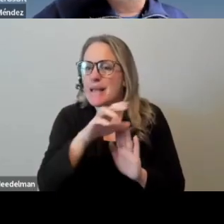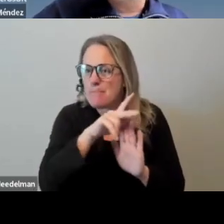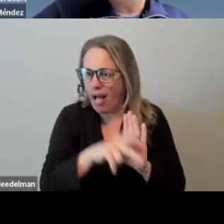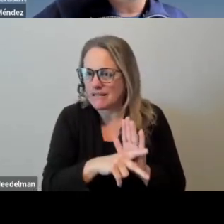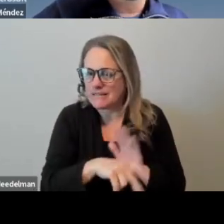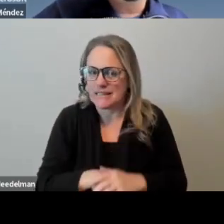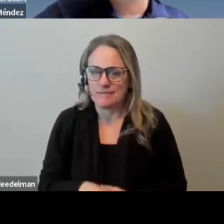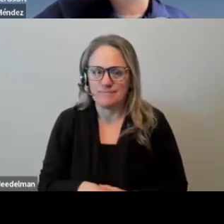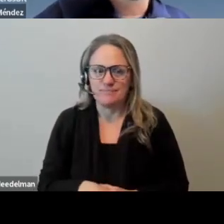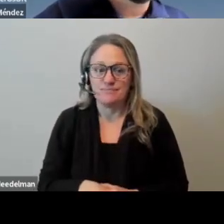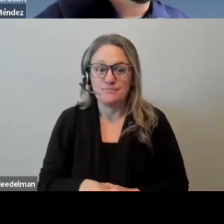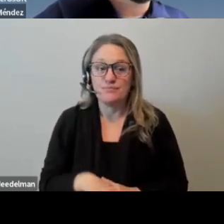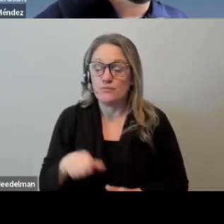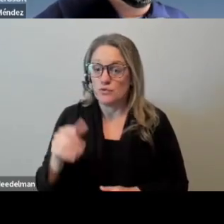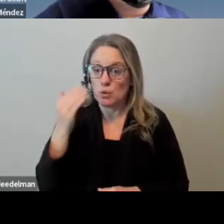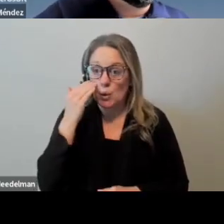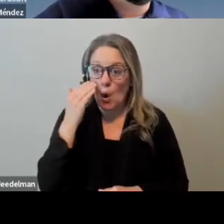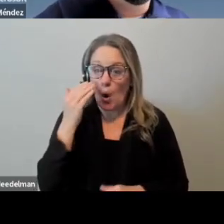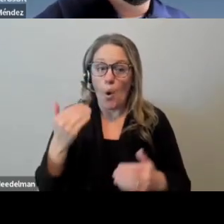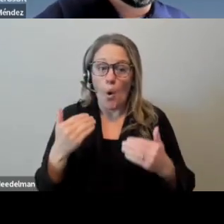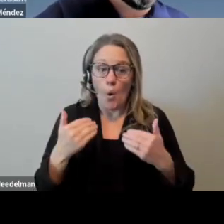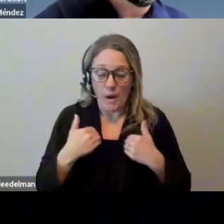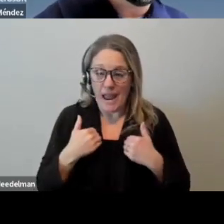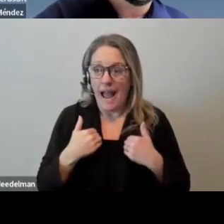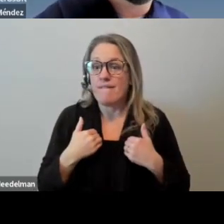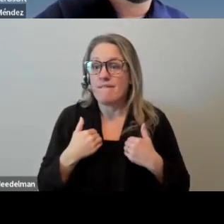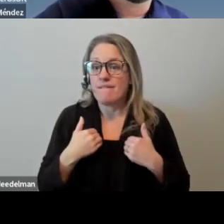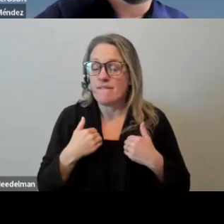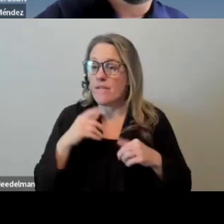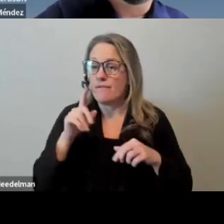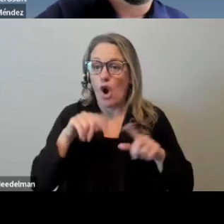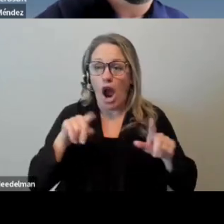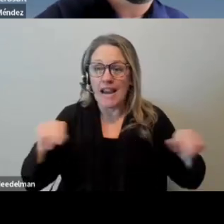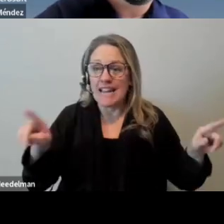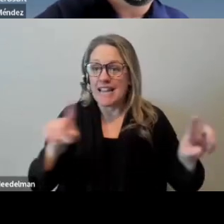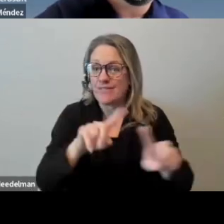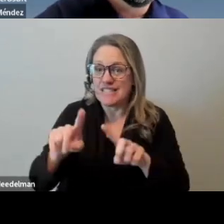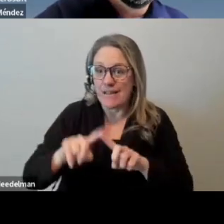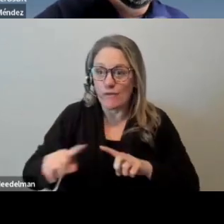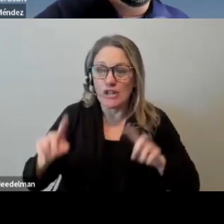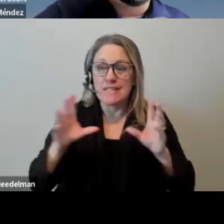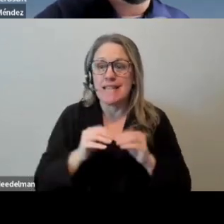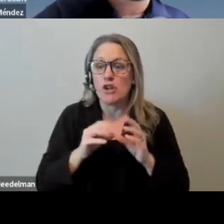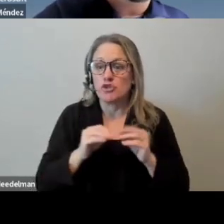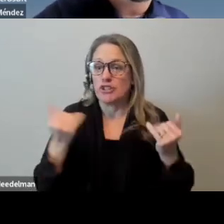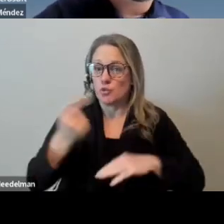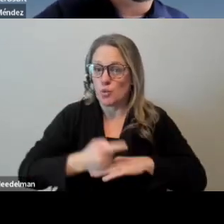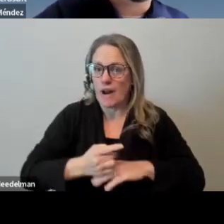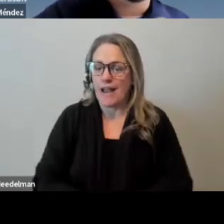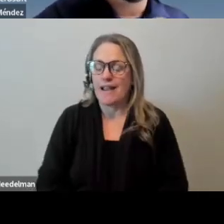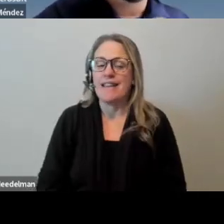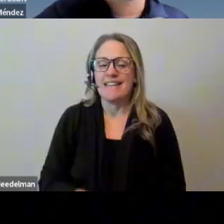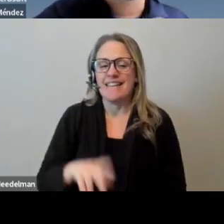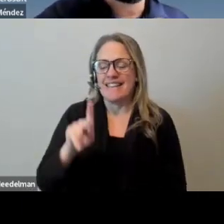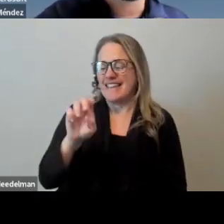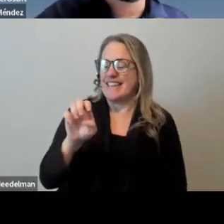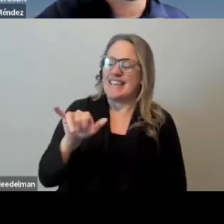Just so you know, we have curated a variety of sessions for you today. We have our keynotes, which are longer talks